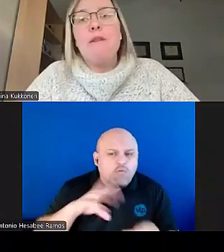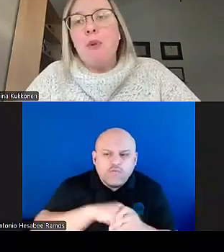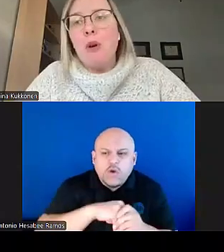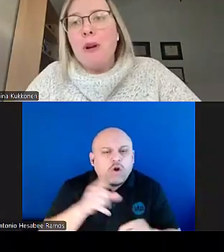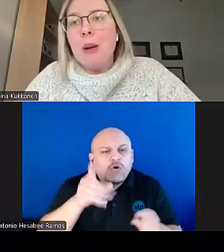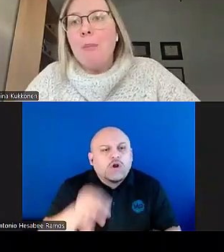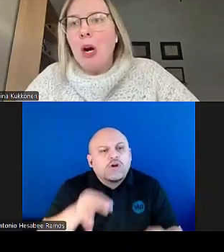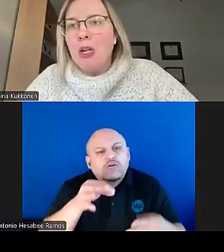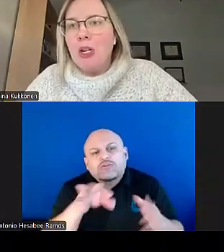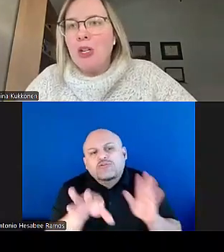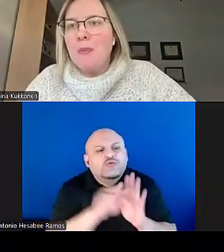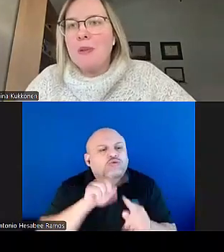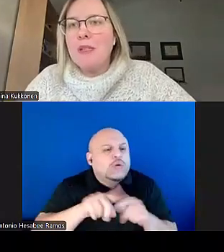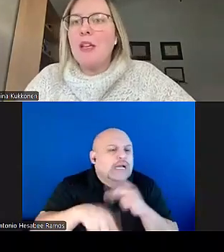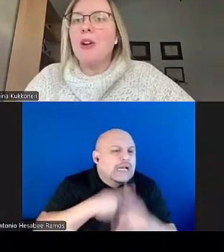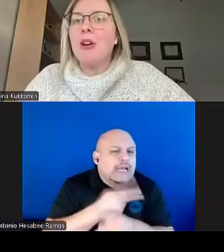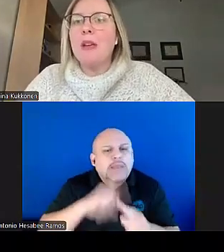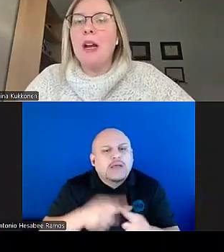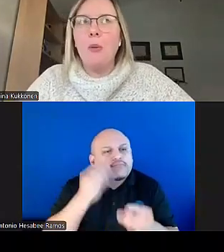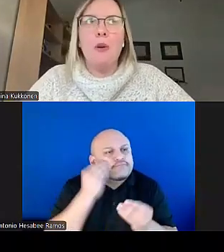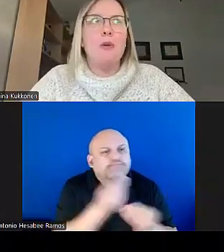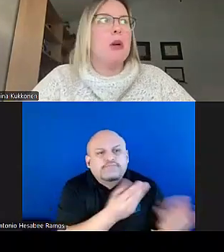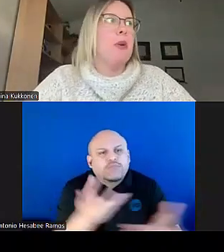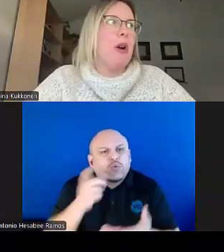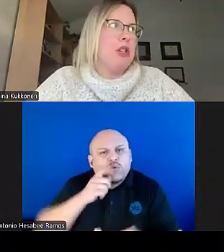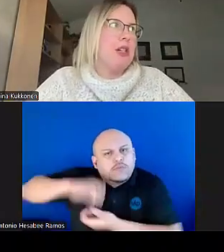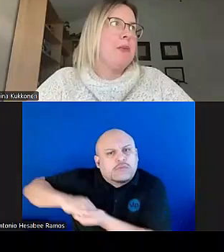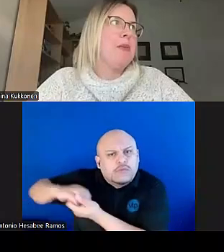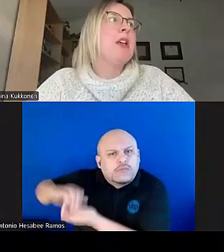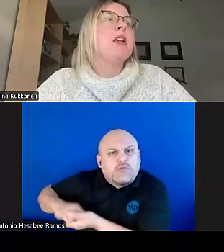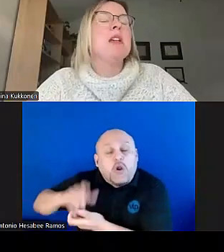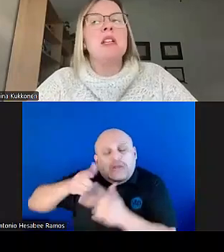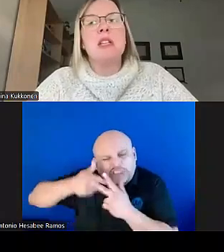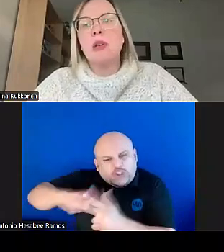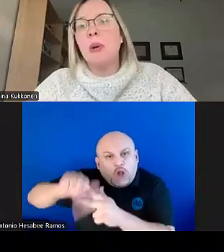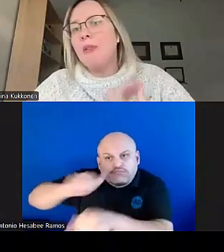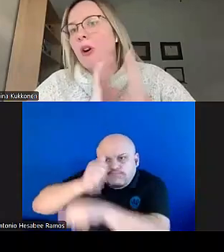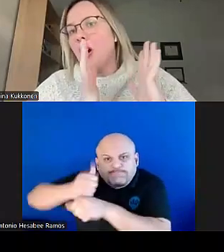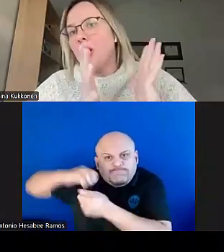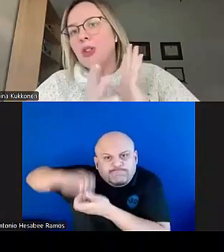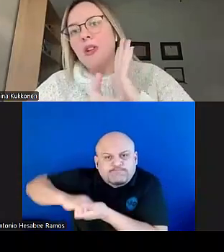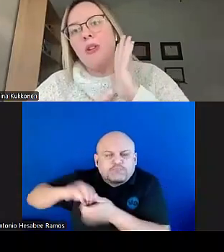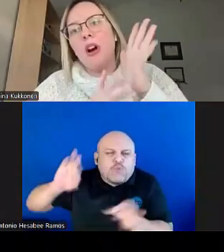and forming partnerships that are going to be helpful for your project. Whatever art genre,